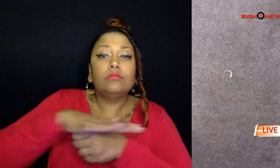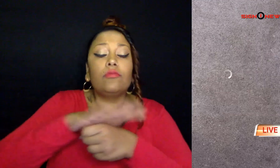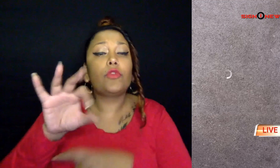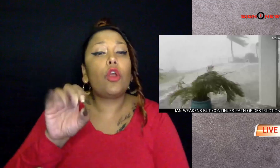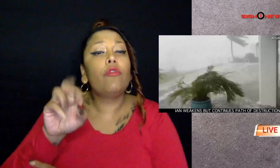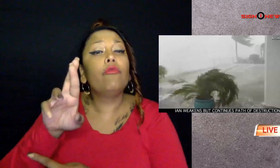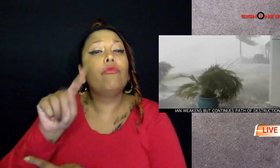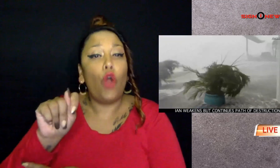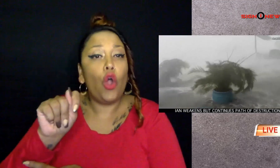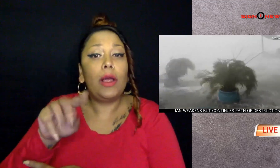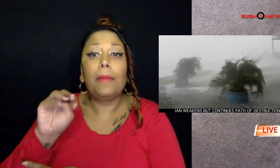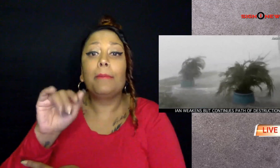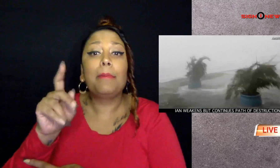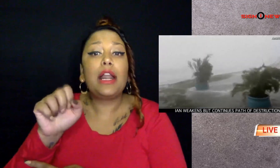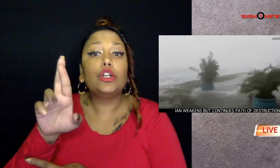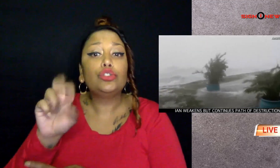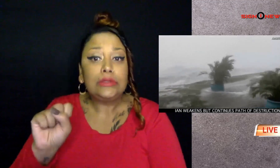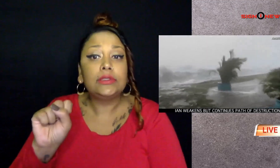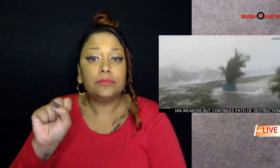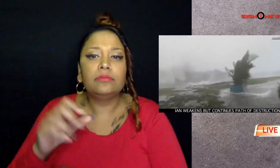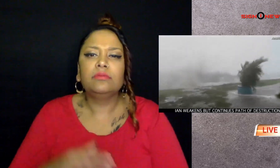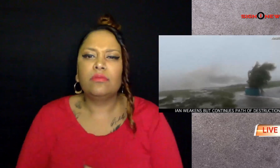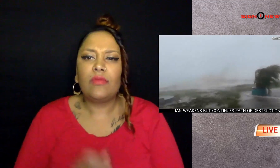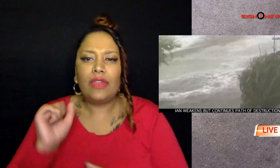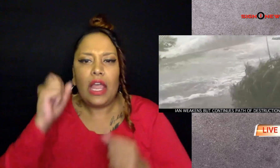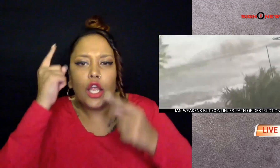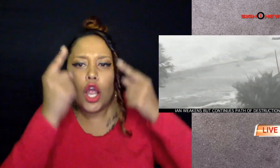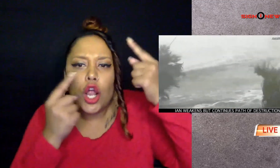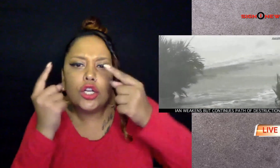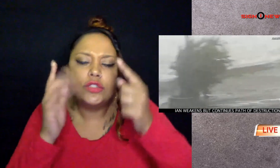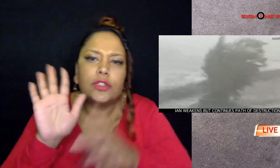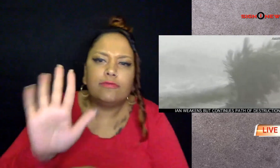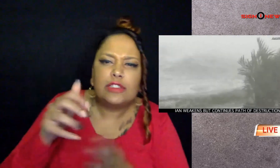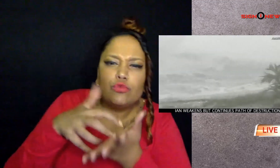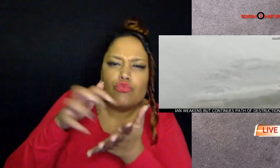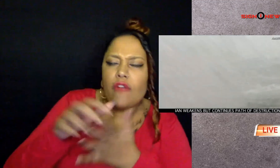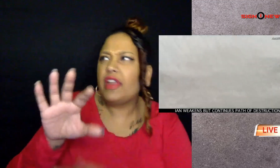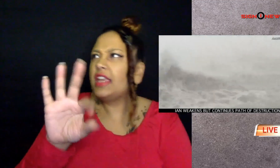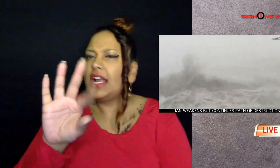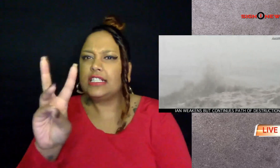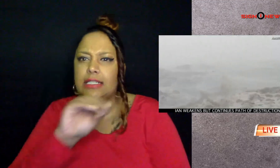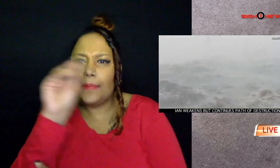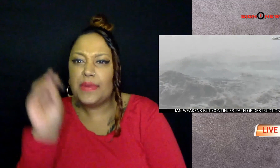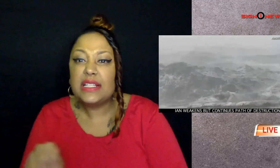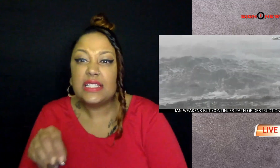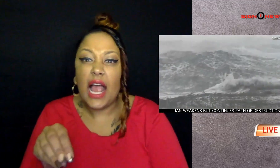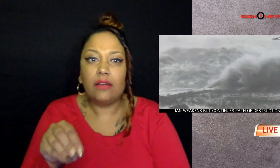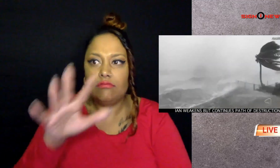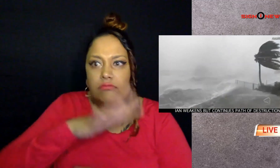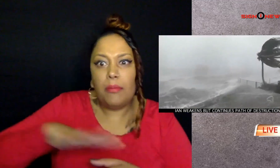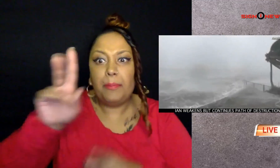in the city of Fort Myers roughly 96% of residents are without power